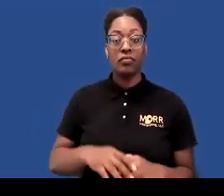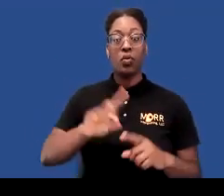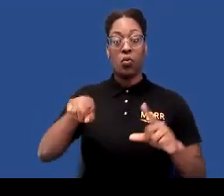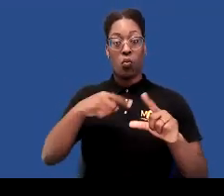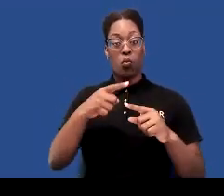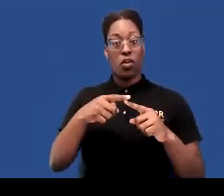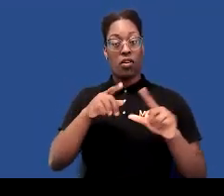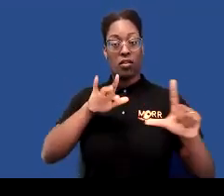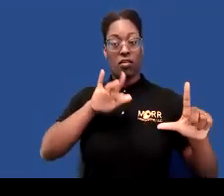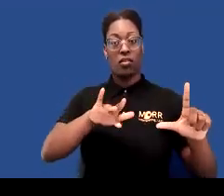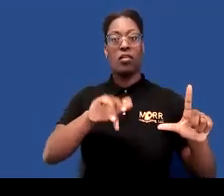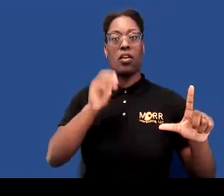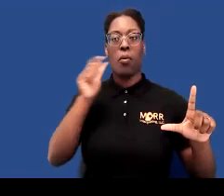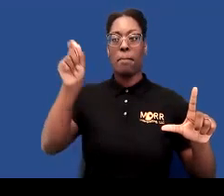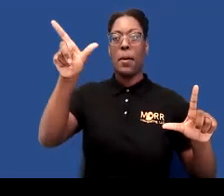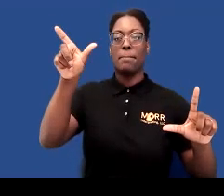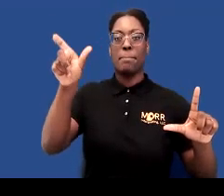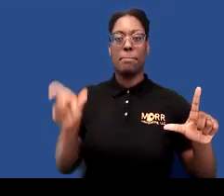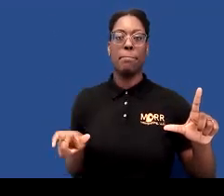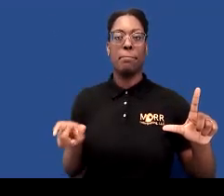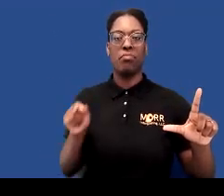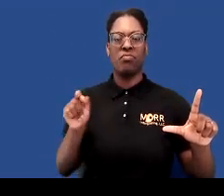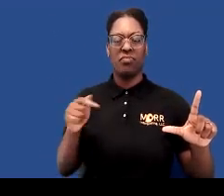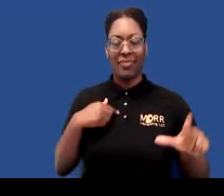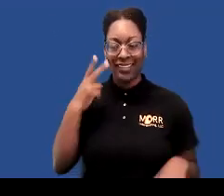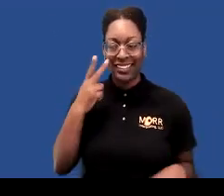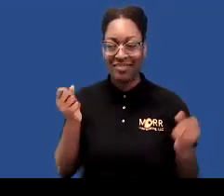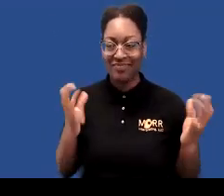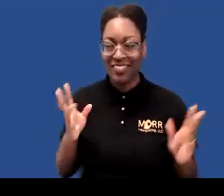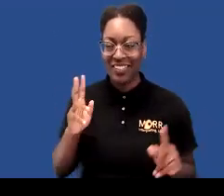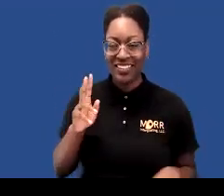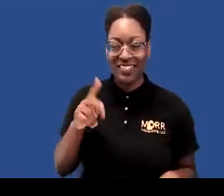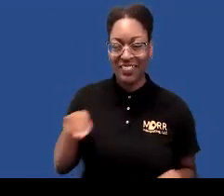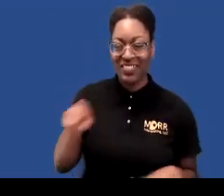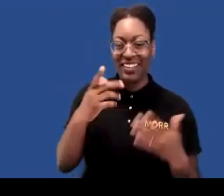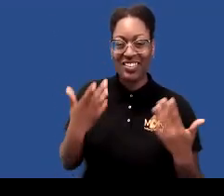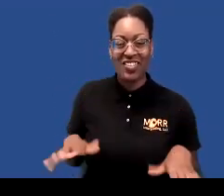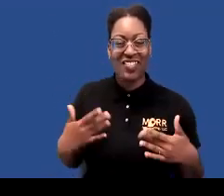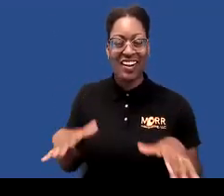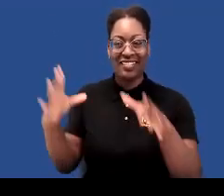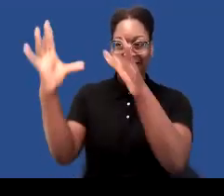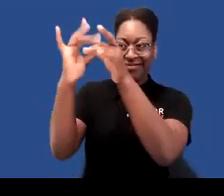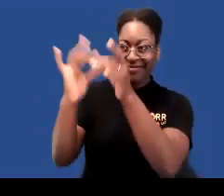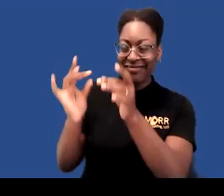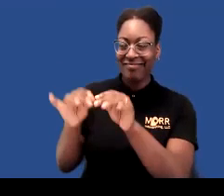And I see a lot of you already using the chat, so I feel like you're probably old pros at this point. So with all of those housekeeping issues out of the way,